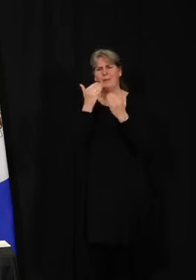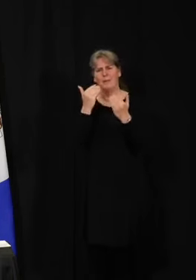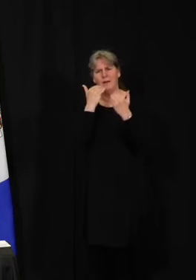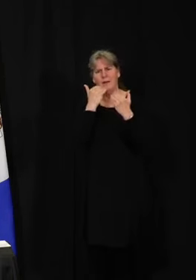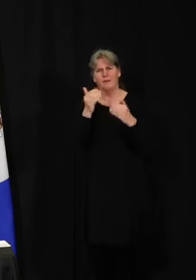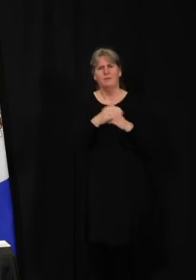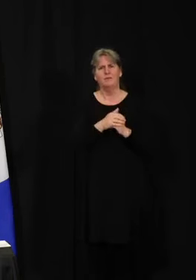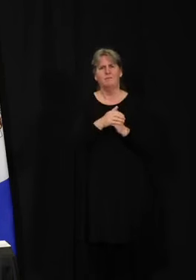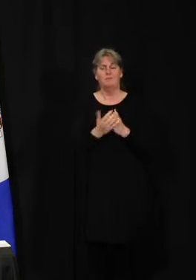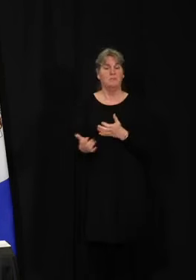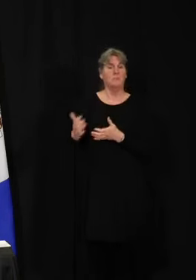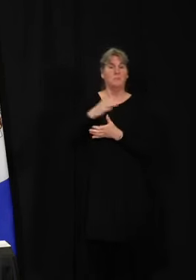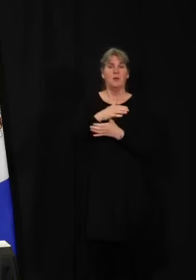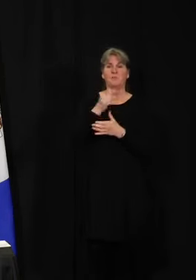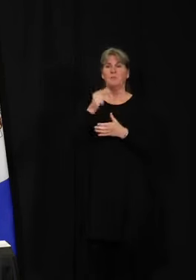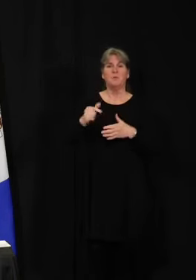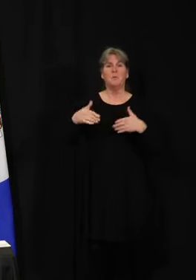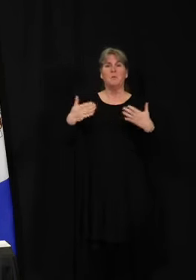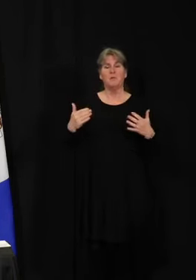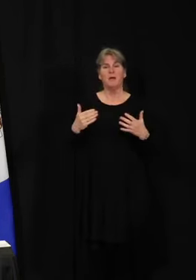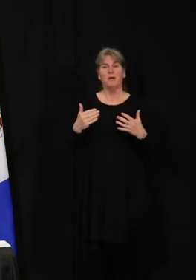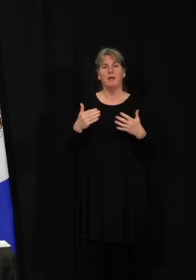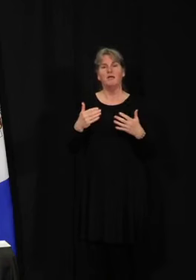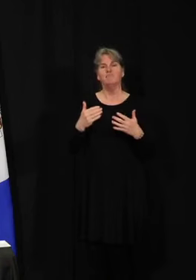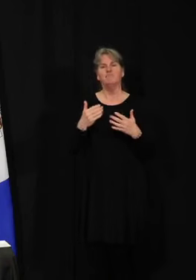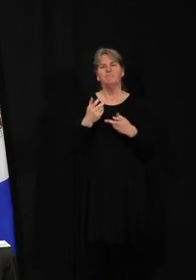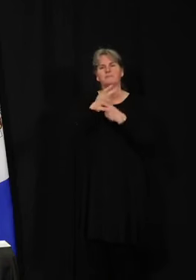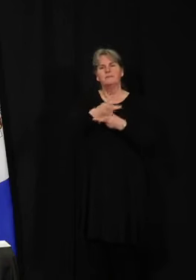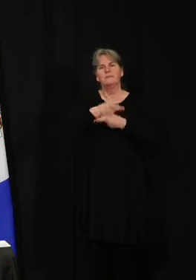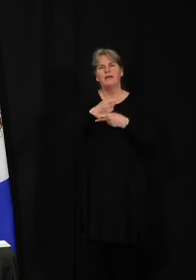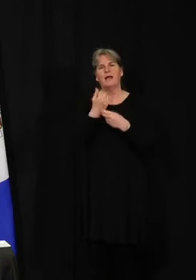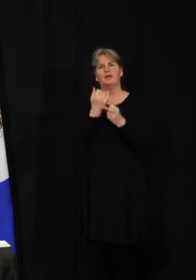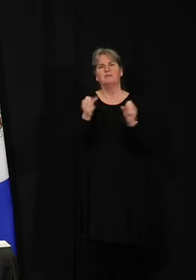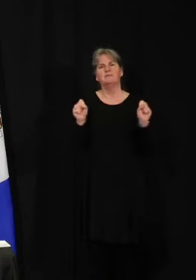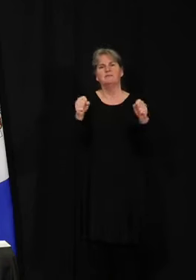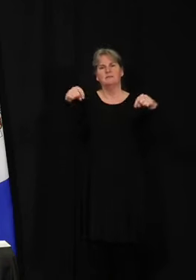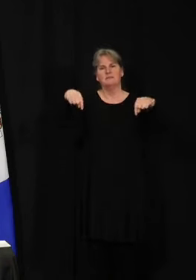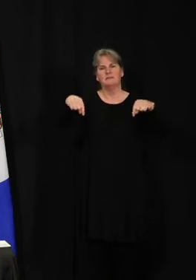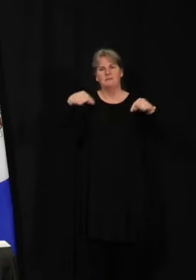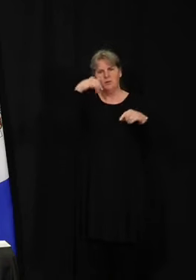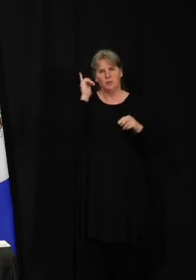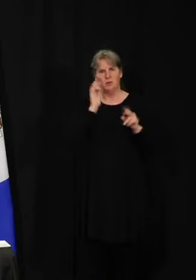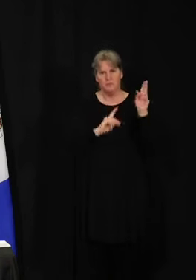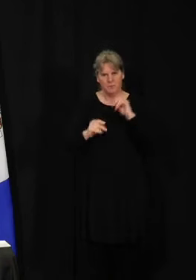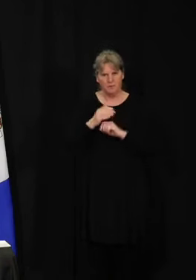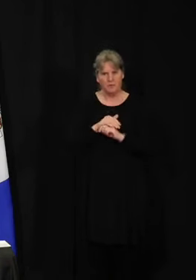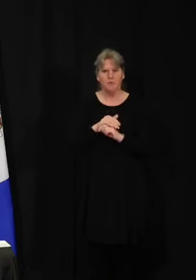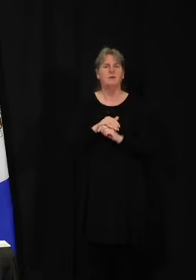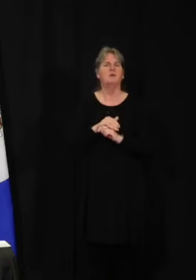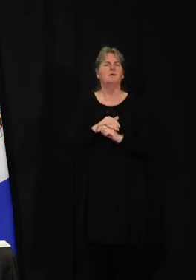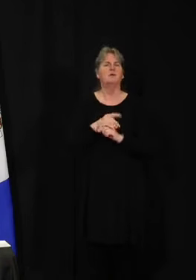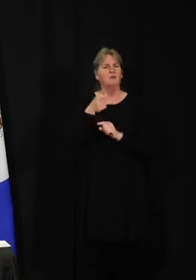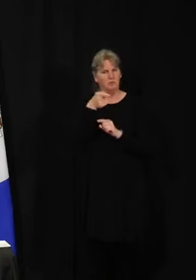Our government's top priorities remain to protect the health and safety of Yukoners, and each has